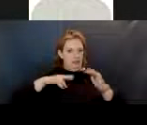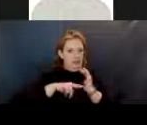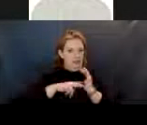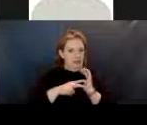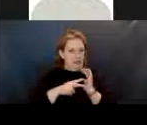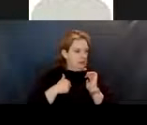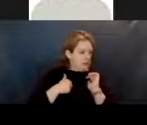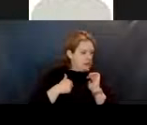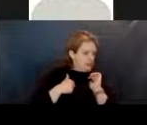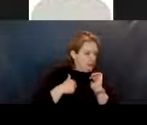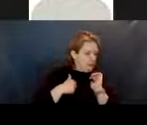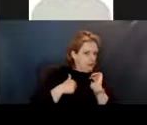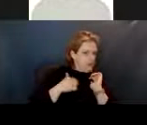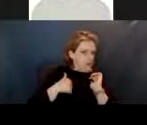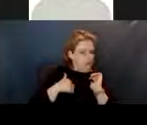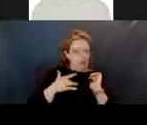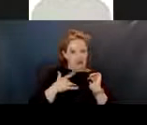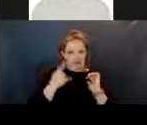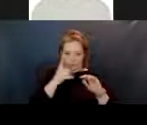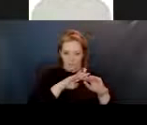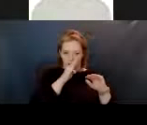side of one of the hills but never found it.